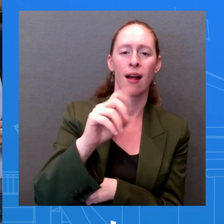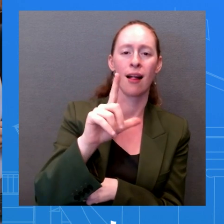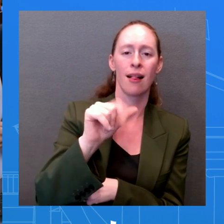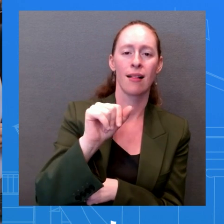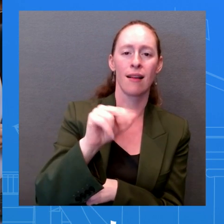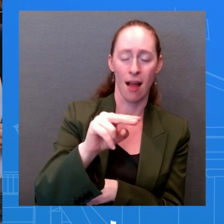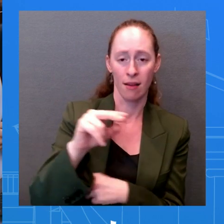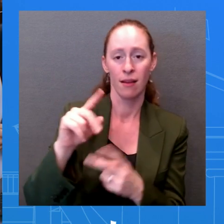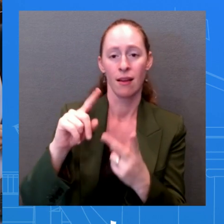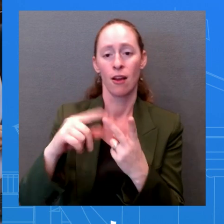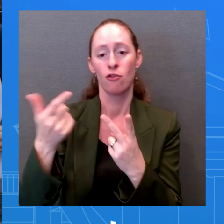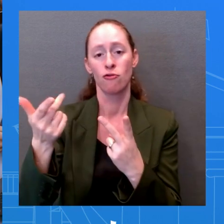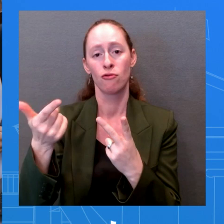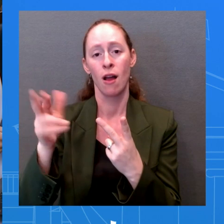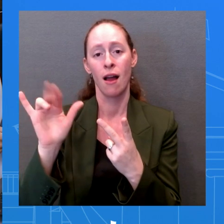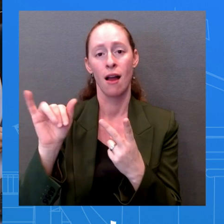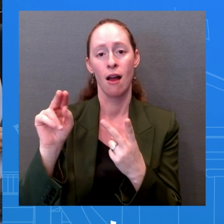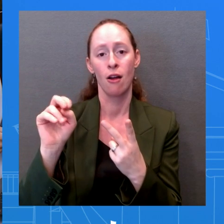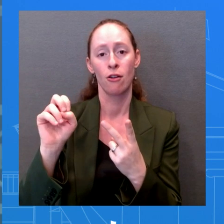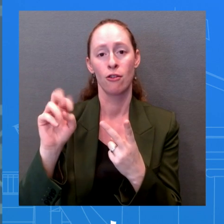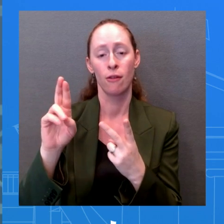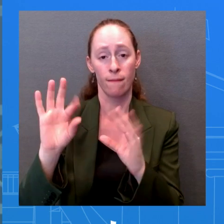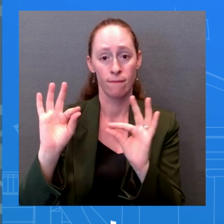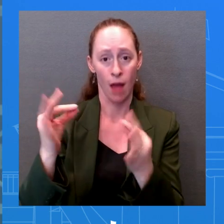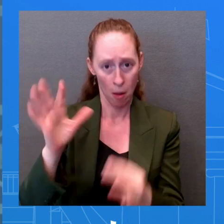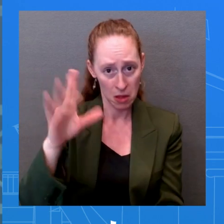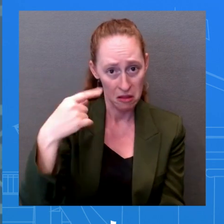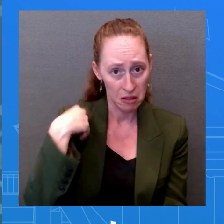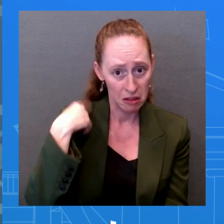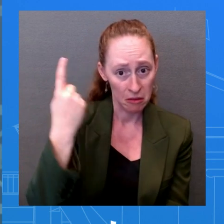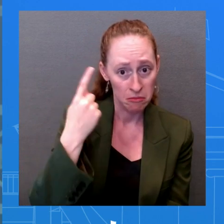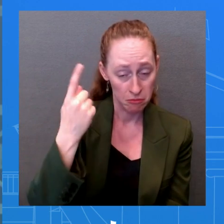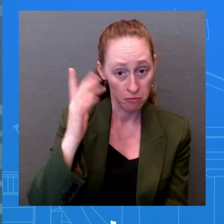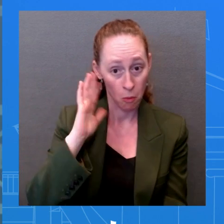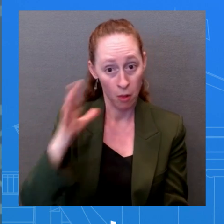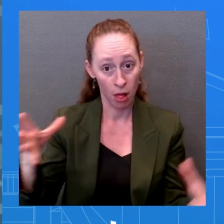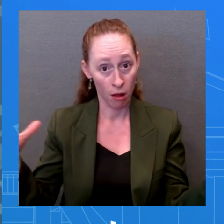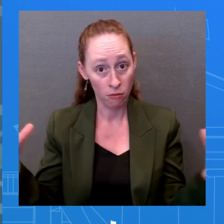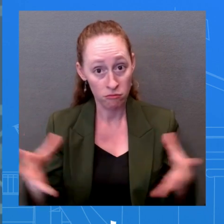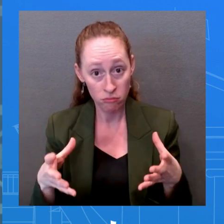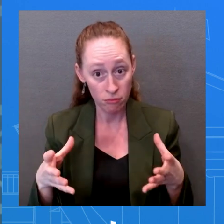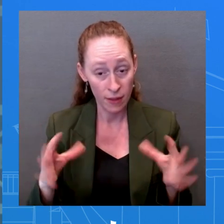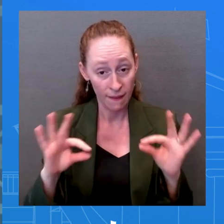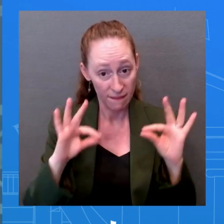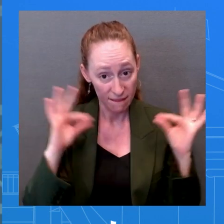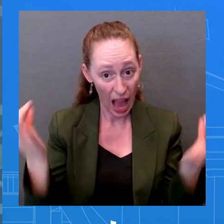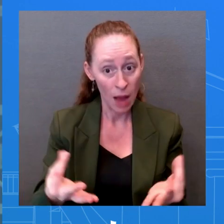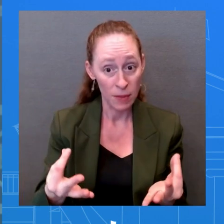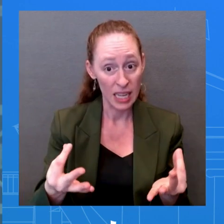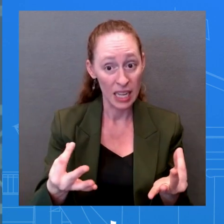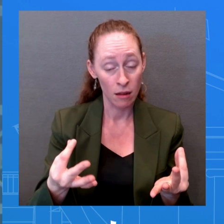It's something they've wanted for a long time. Ms. Jean-Pierre: So, one of the things that the President wanted to make clear is --